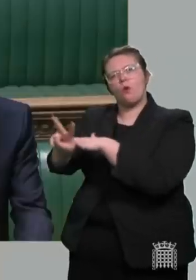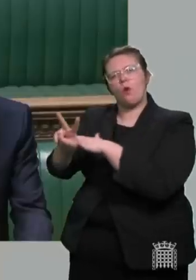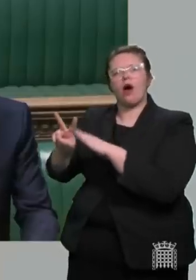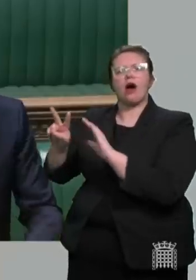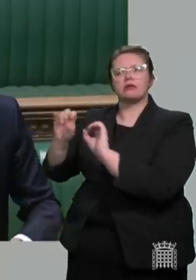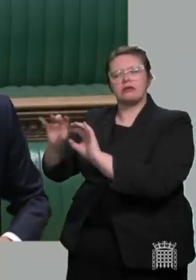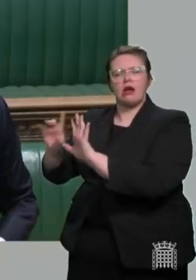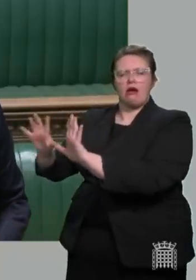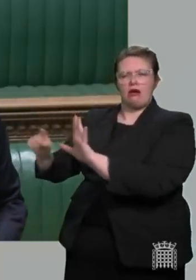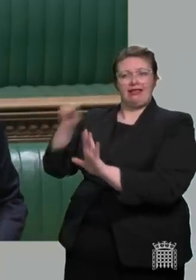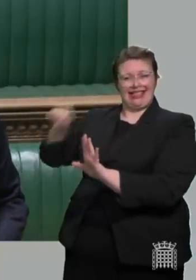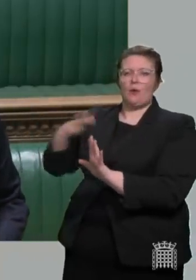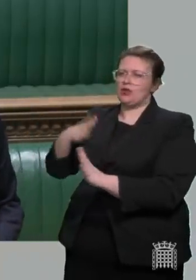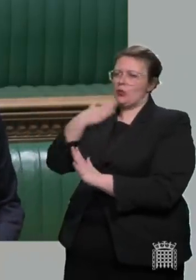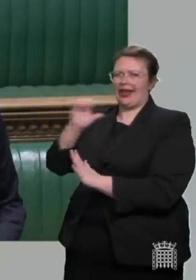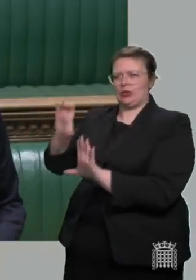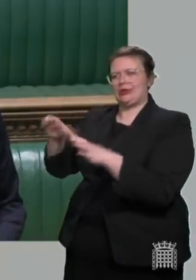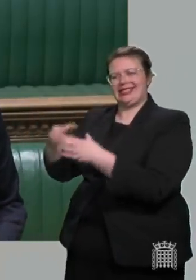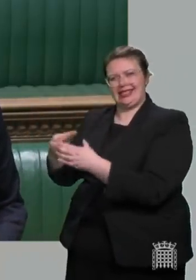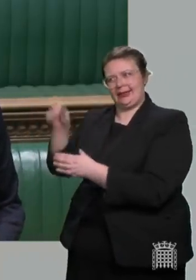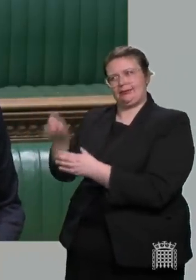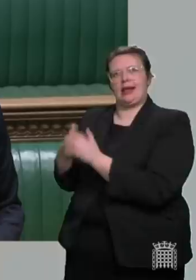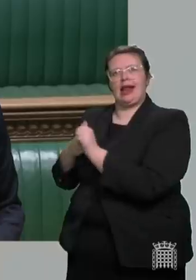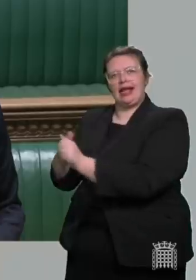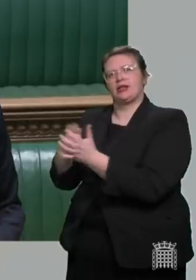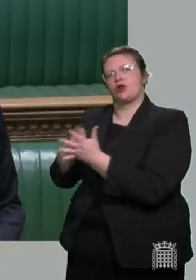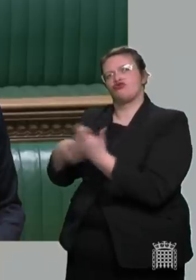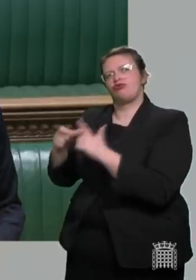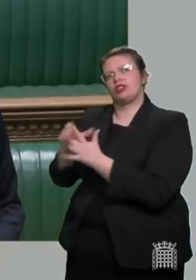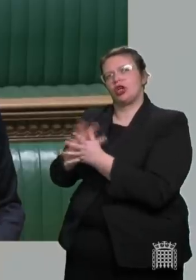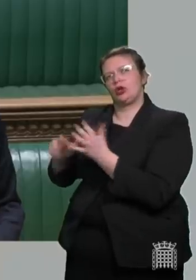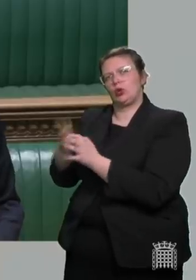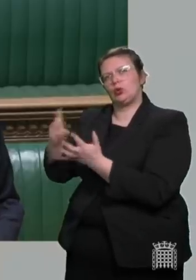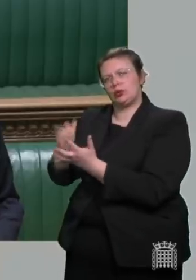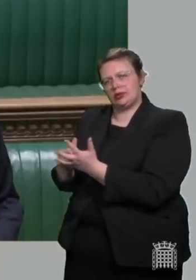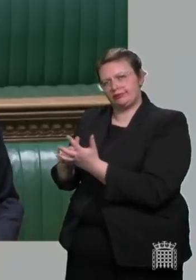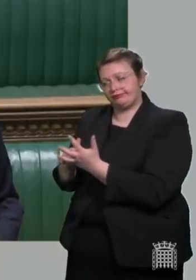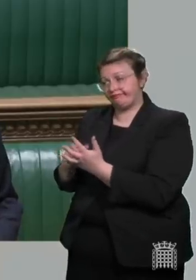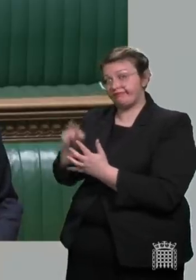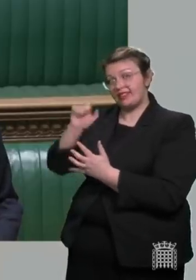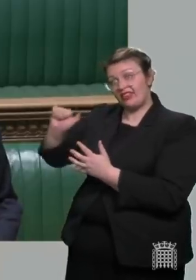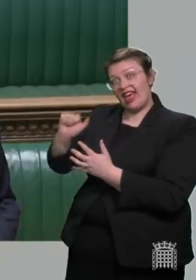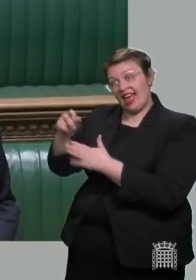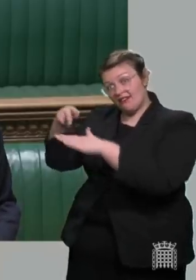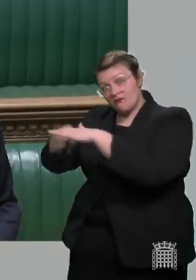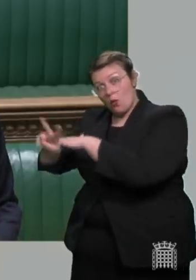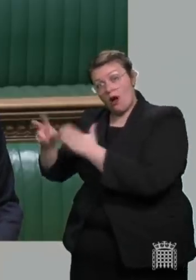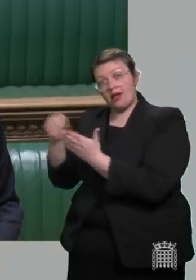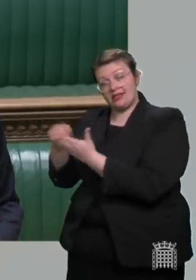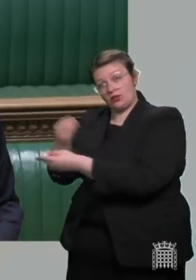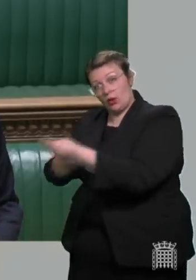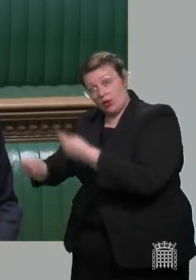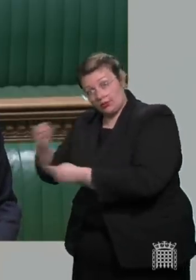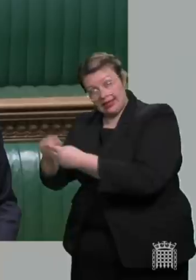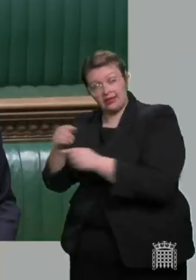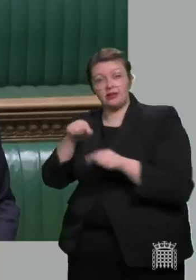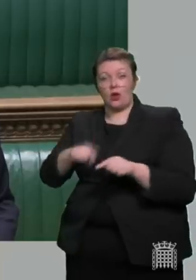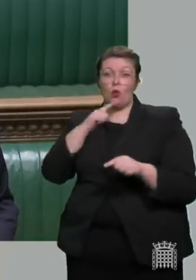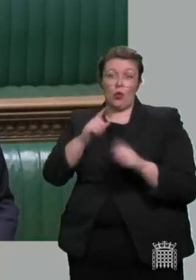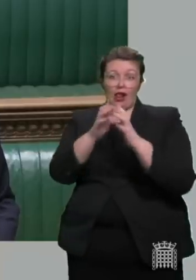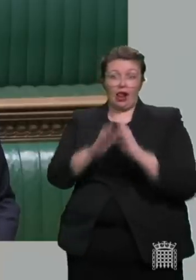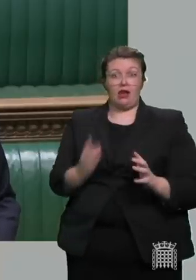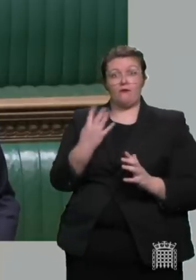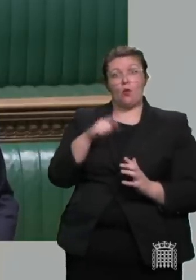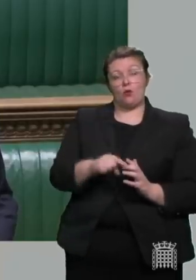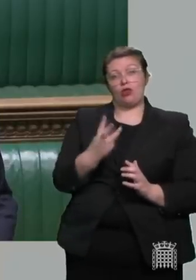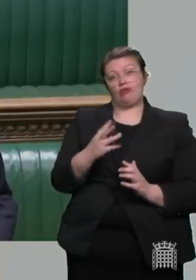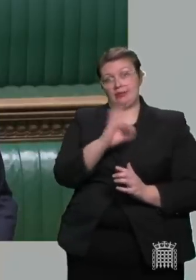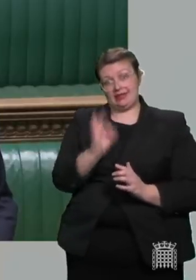The OBR forecasts that our economy will grow this year by 4%, by 7.3% in 2022, then 1.7%,